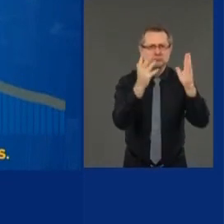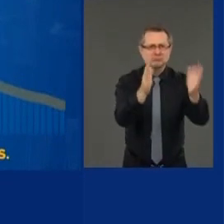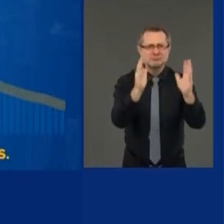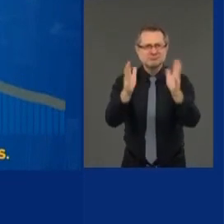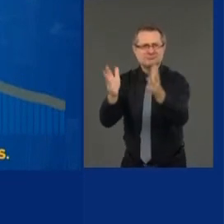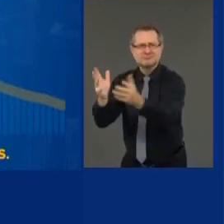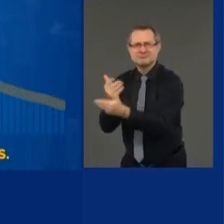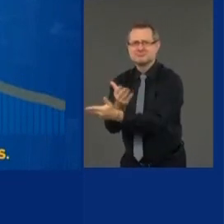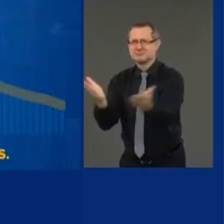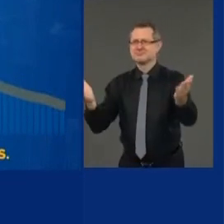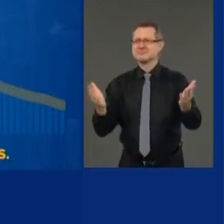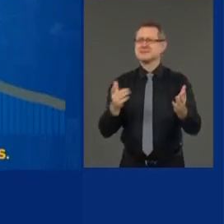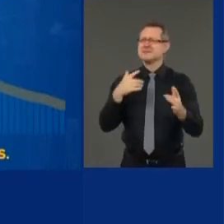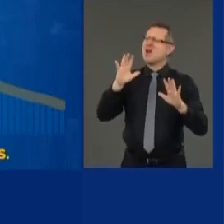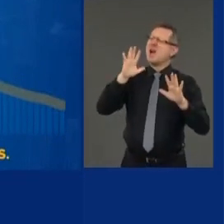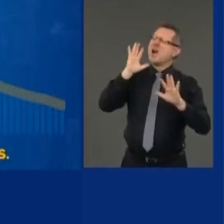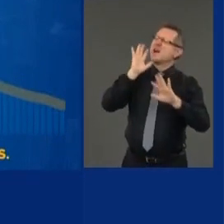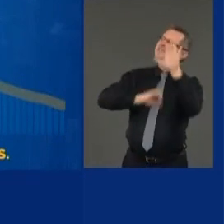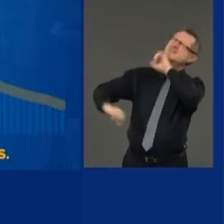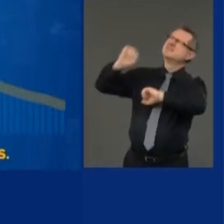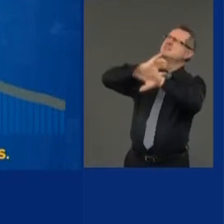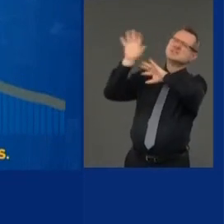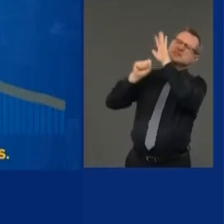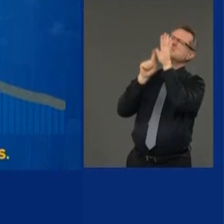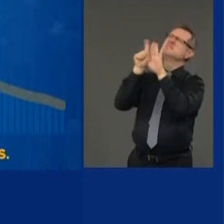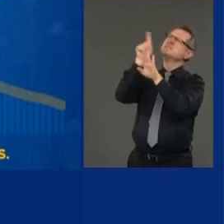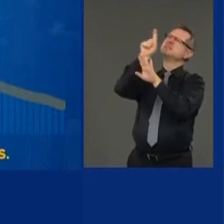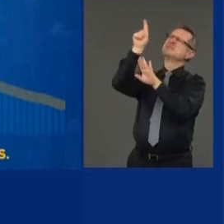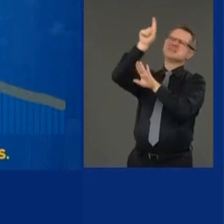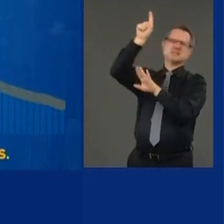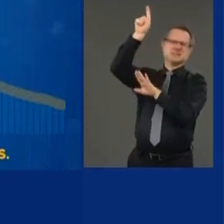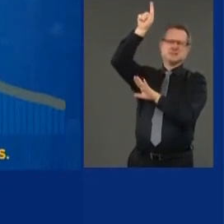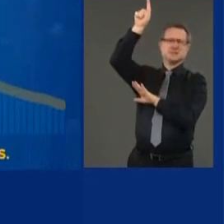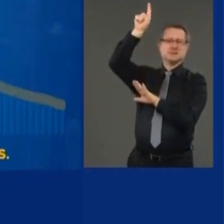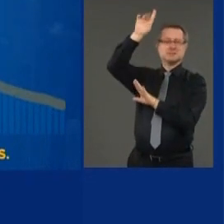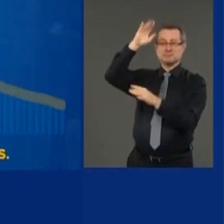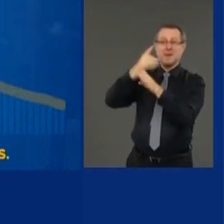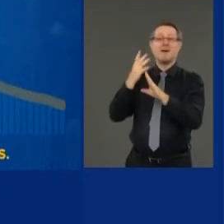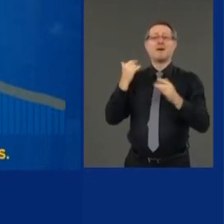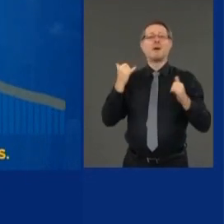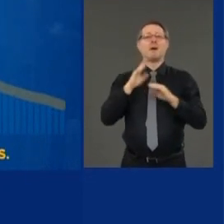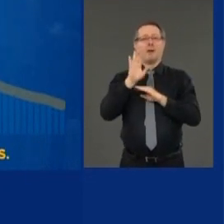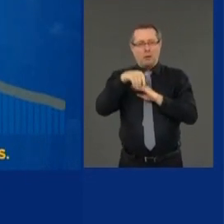BECAUSE IT'S GOOD, WE THEN SAY GOOD NEWS. THE AIR IS CLEAR.